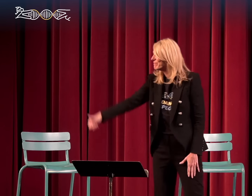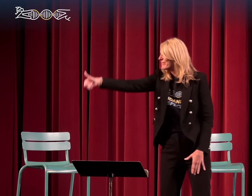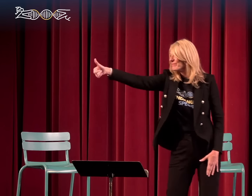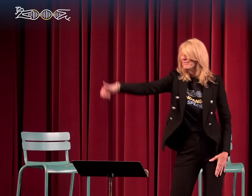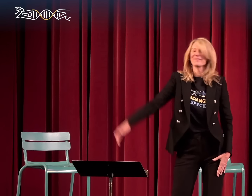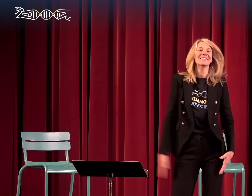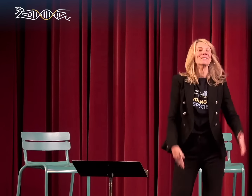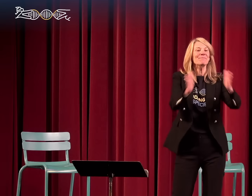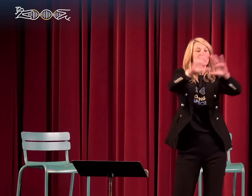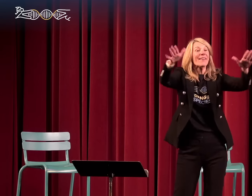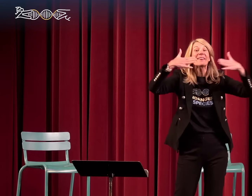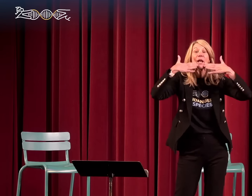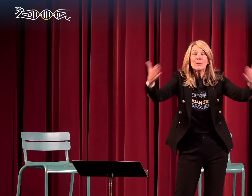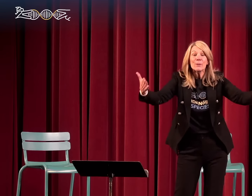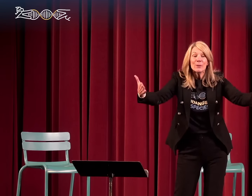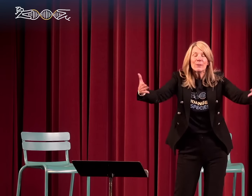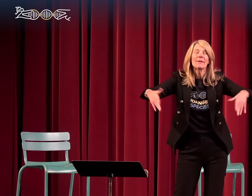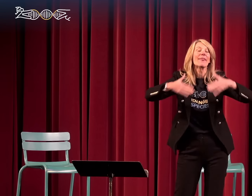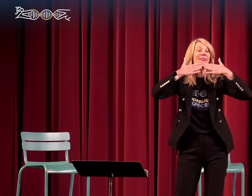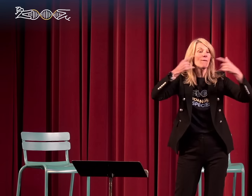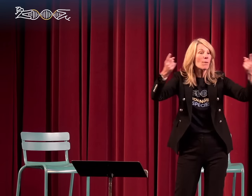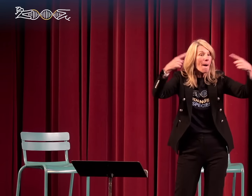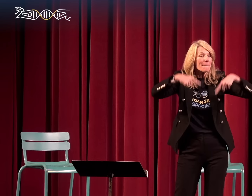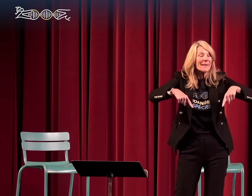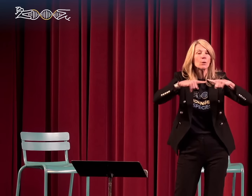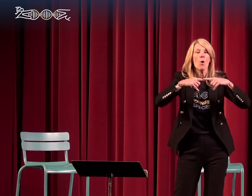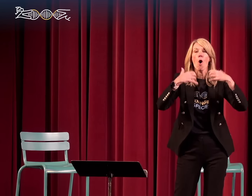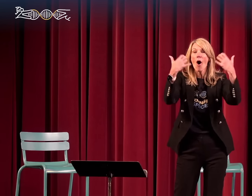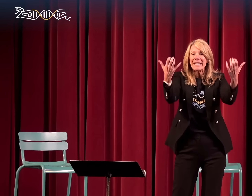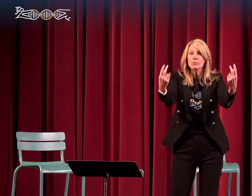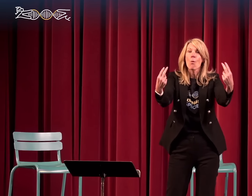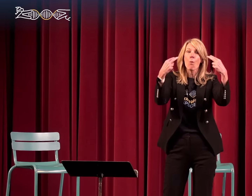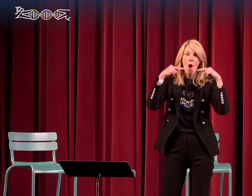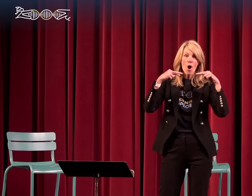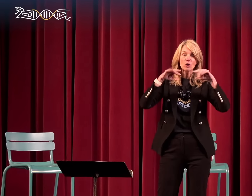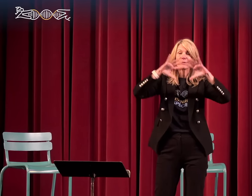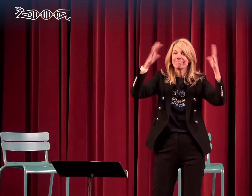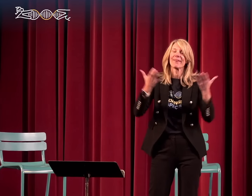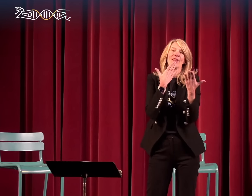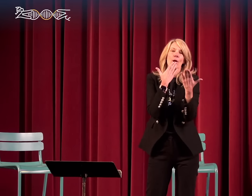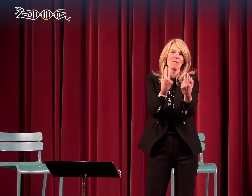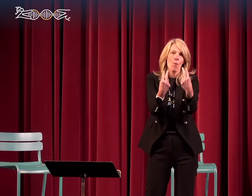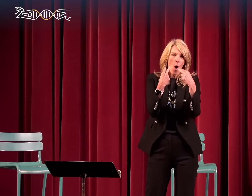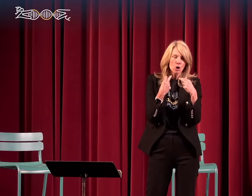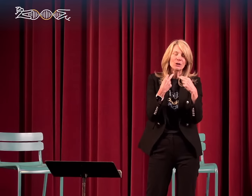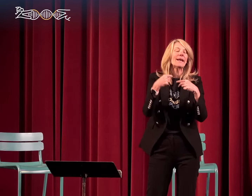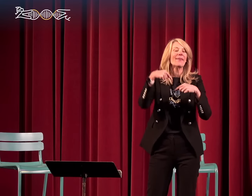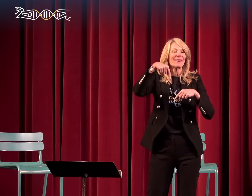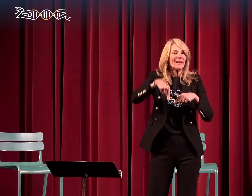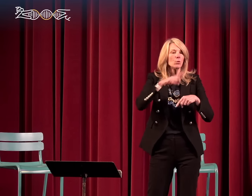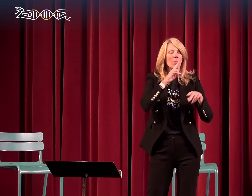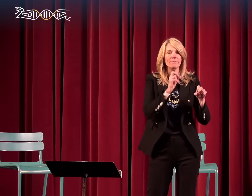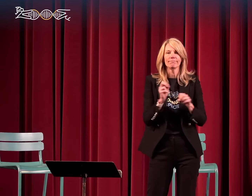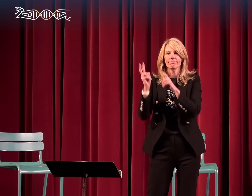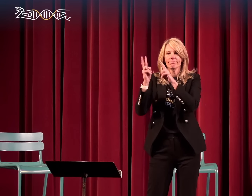Very much appreciate it. Thank you all for coming today. Thank you for being here to the audience whose been watching us here in